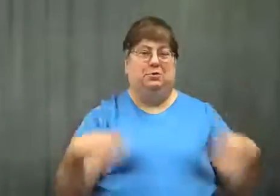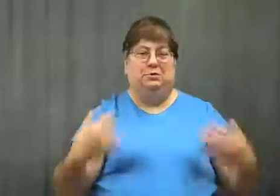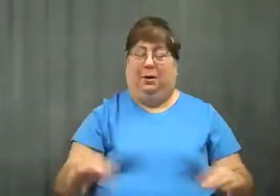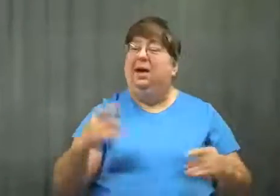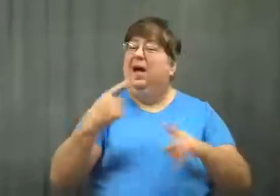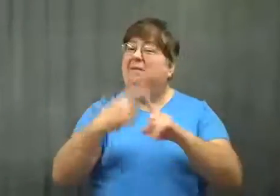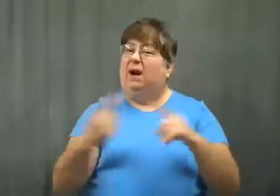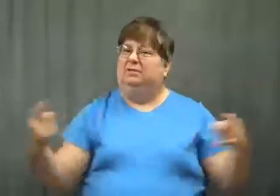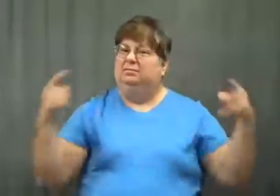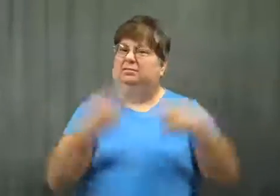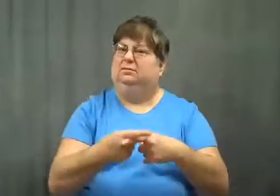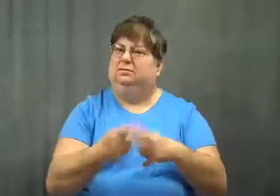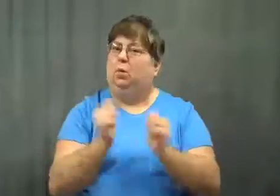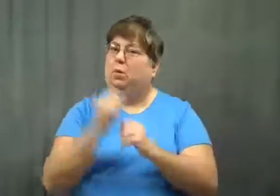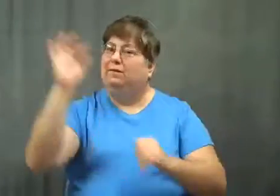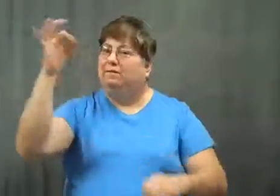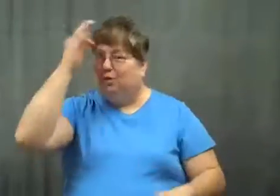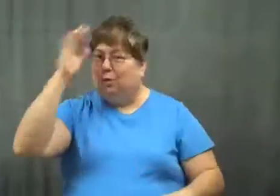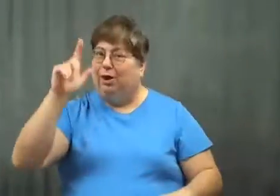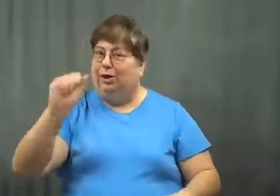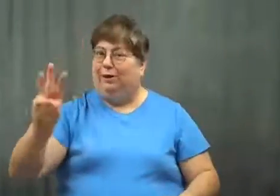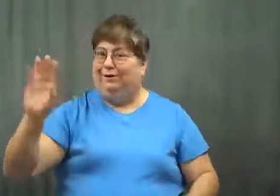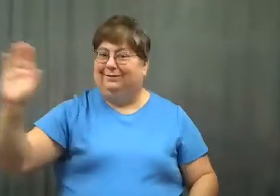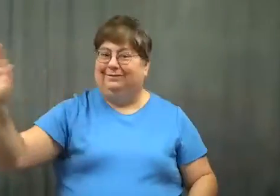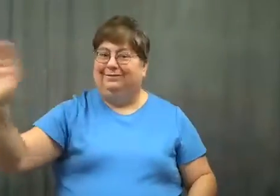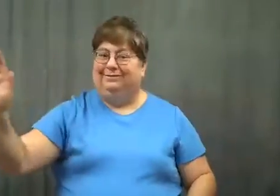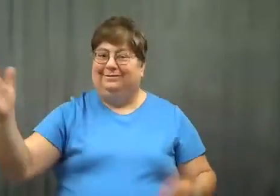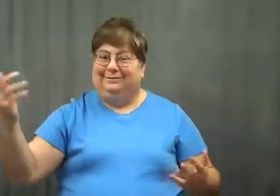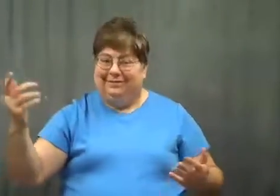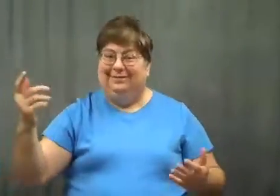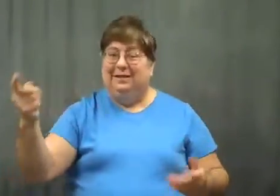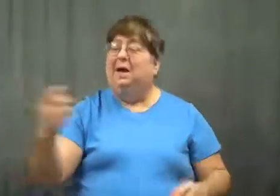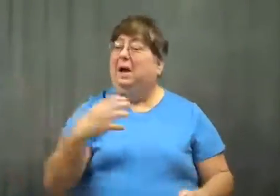Plus it is in conflict with federal law.